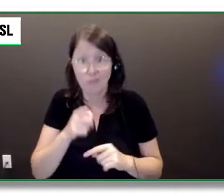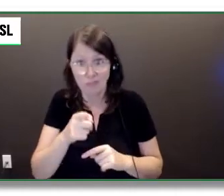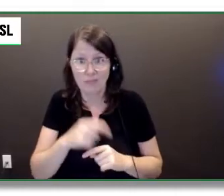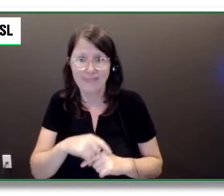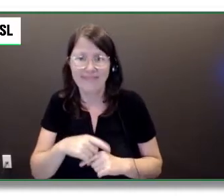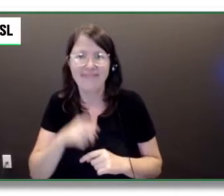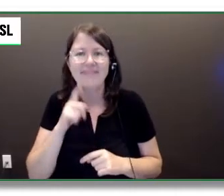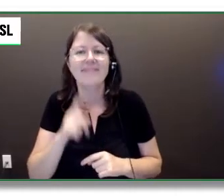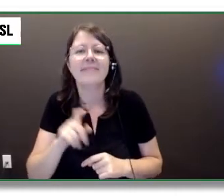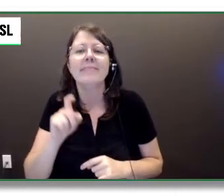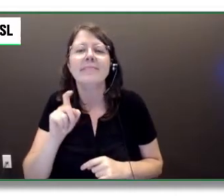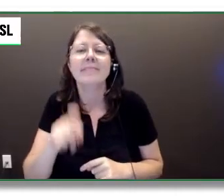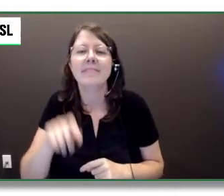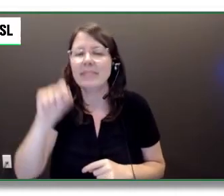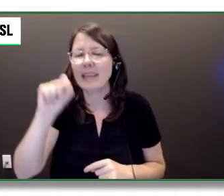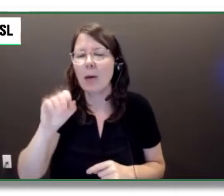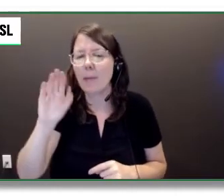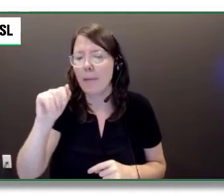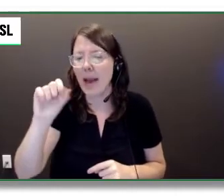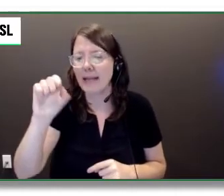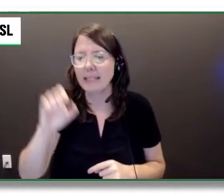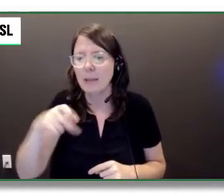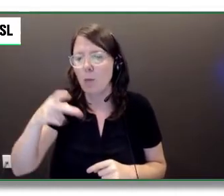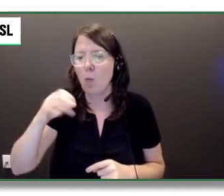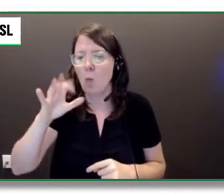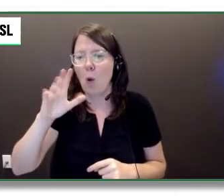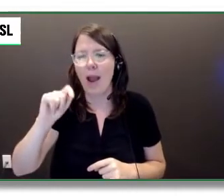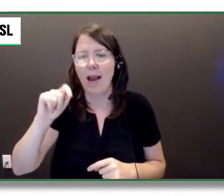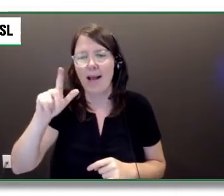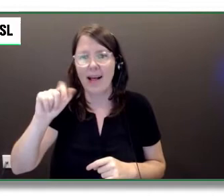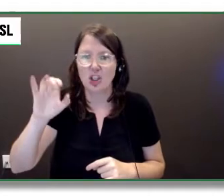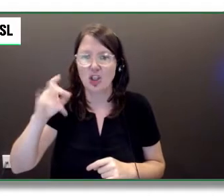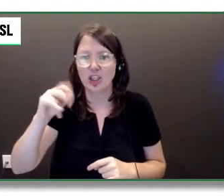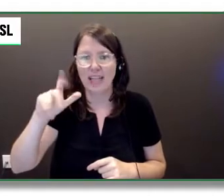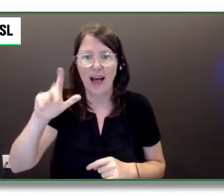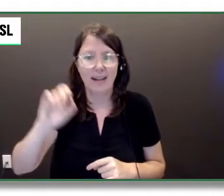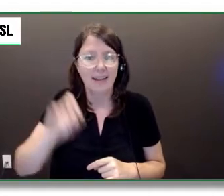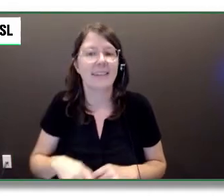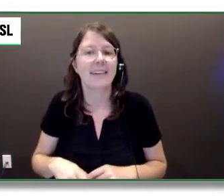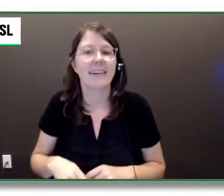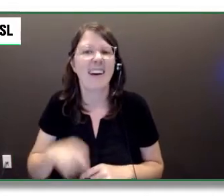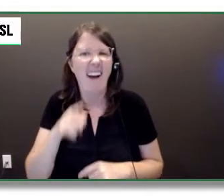explore in google maps and so this is more of a unique hardcore virtual